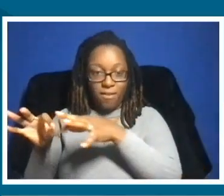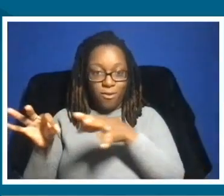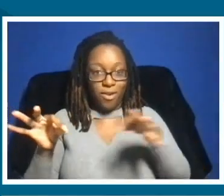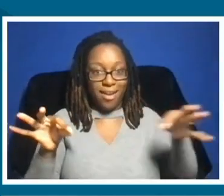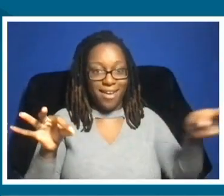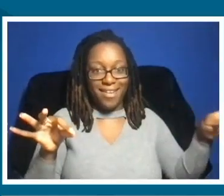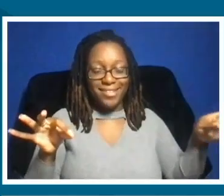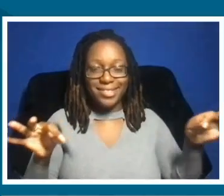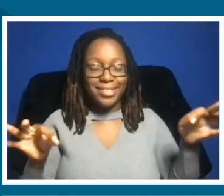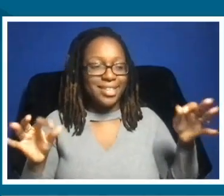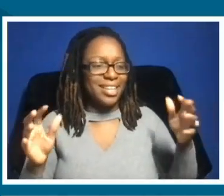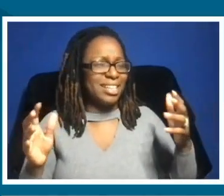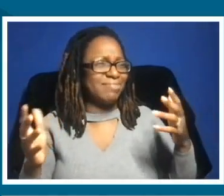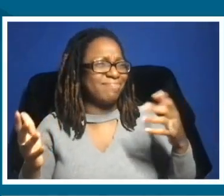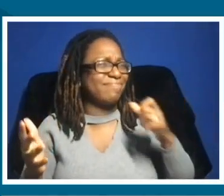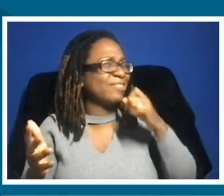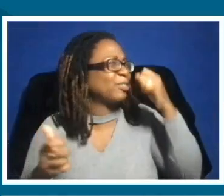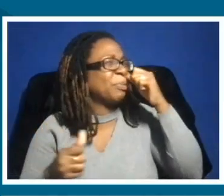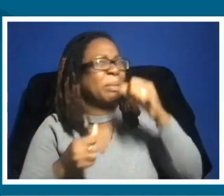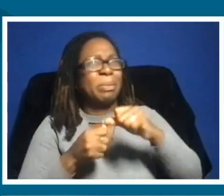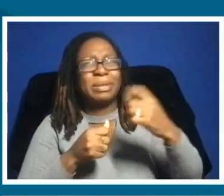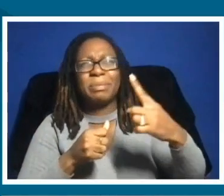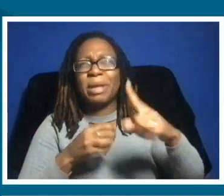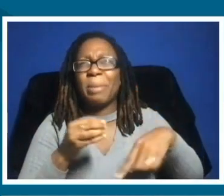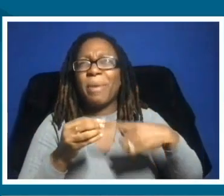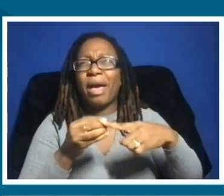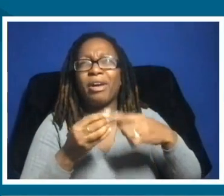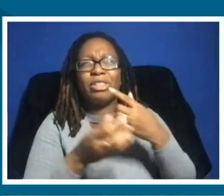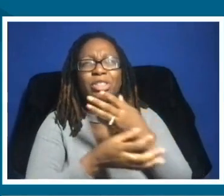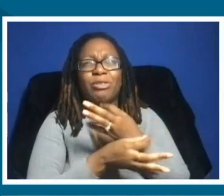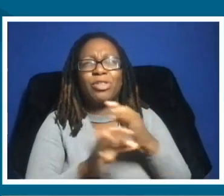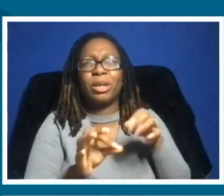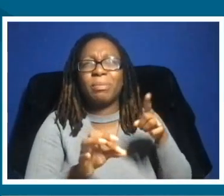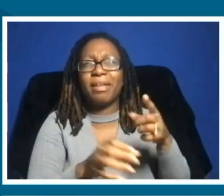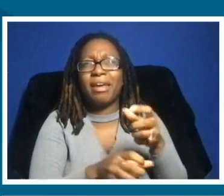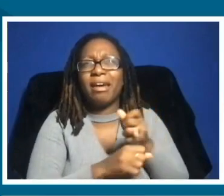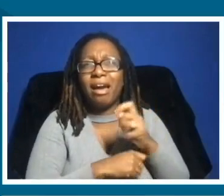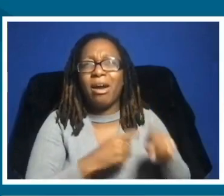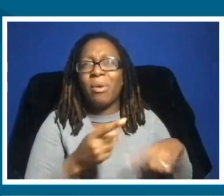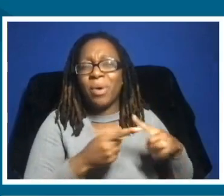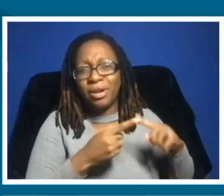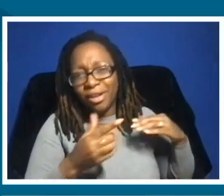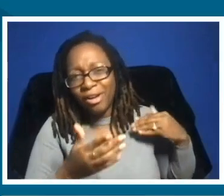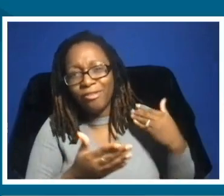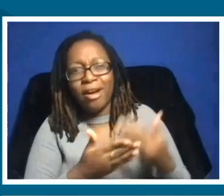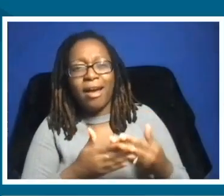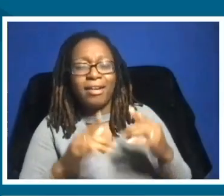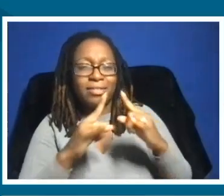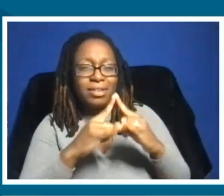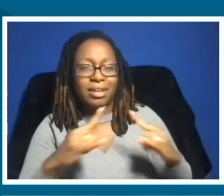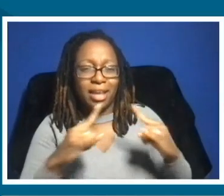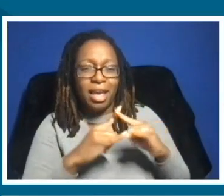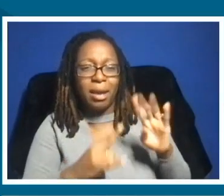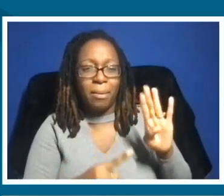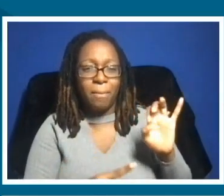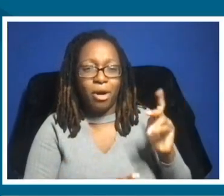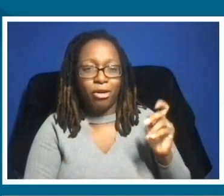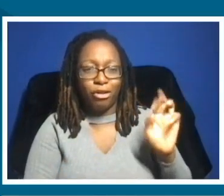you know the the freedom that they got coming to um coming to camp barker